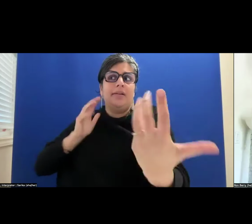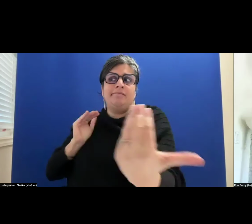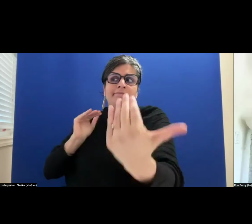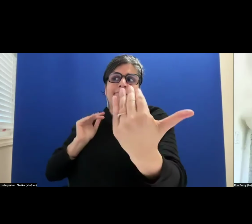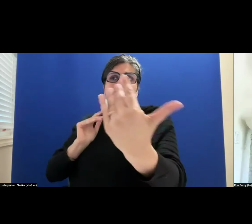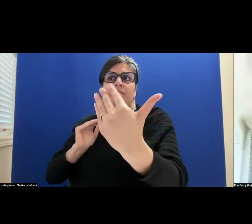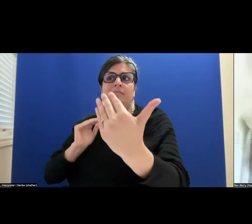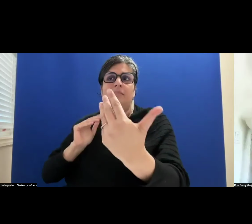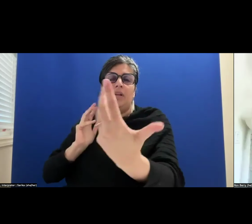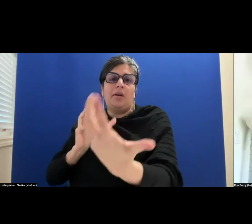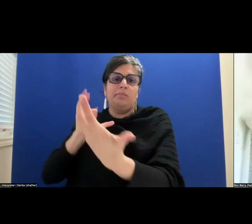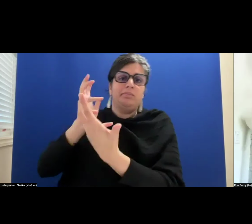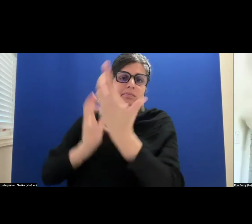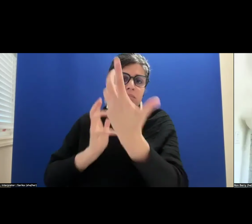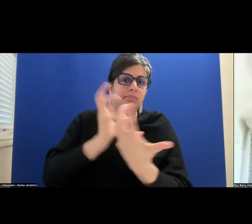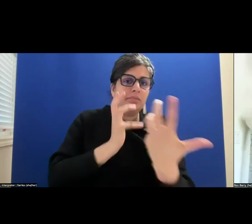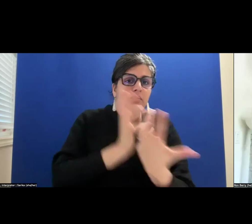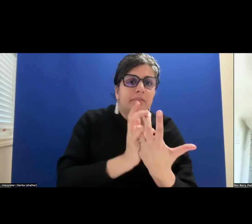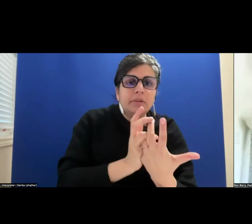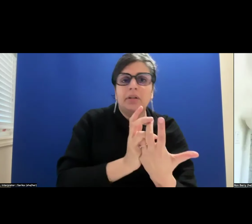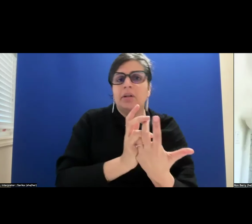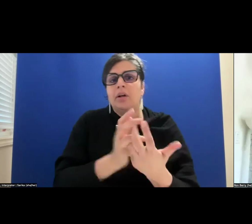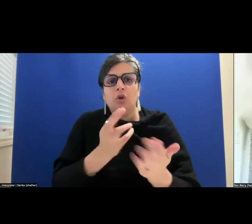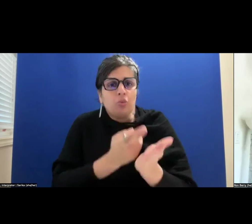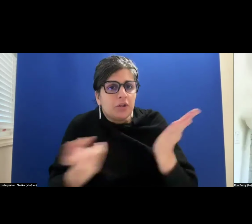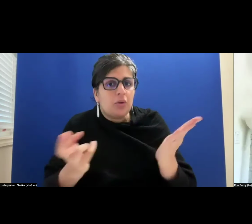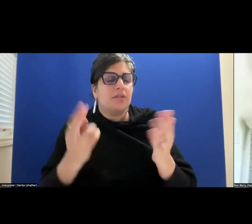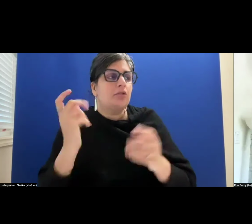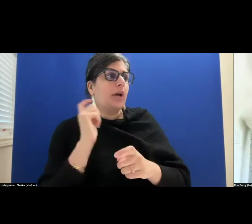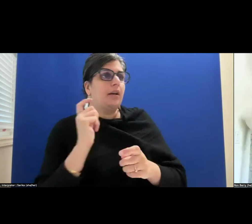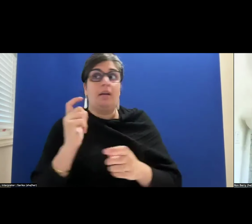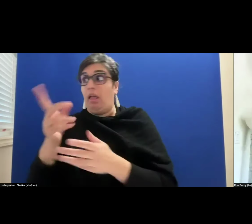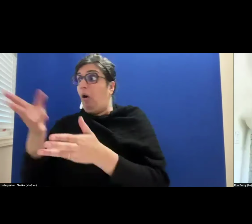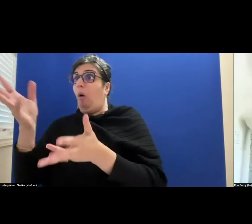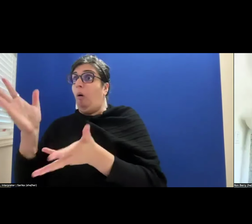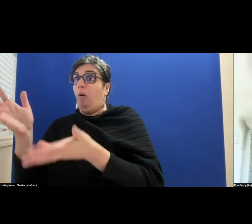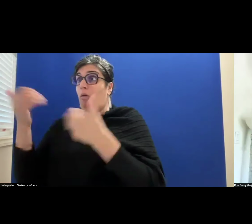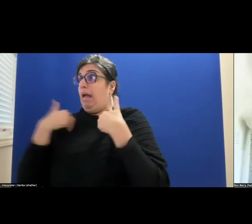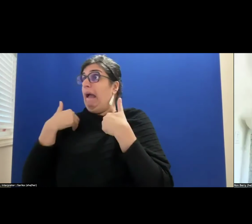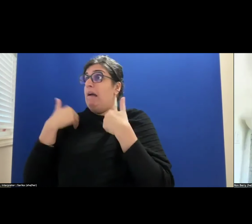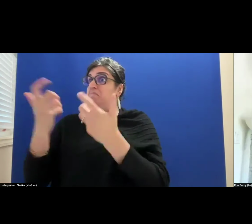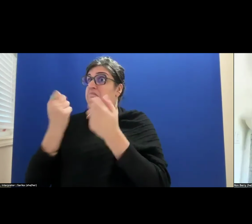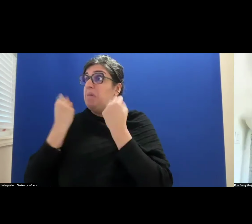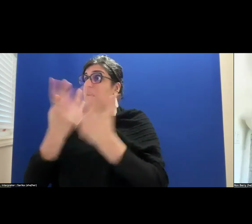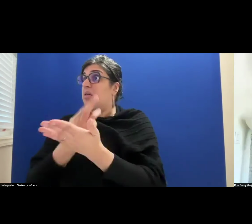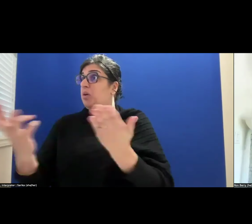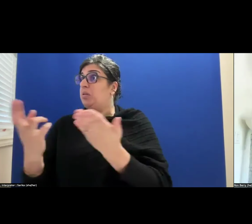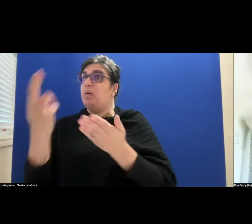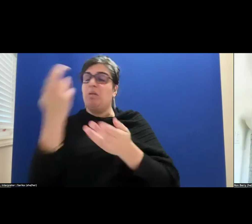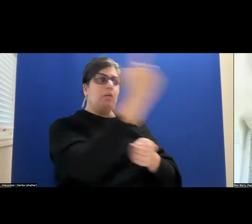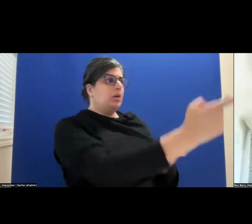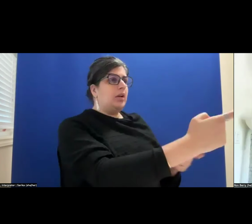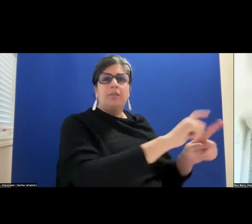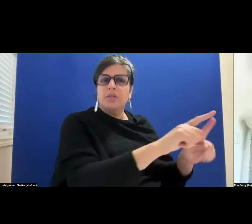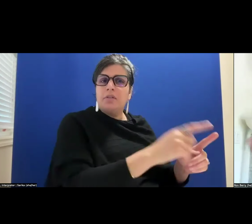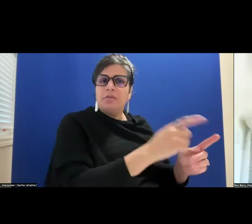institutions have and get them to artists that need them or could really use them. But we're not necessarily beholden to the, to the,